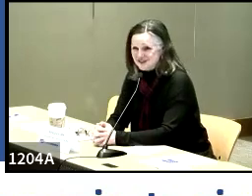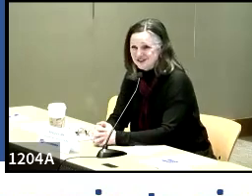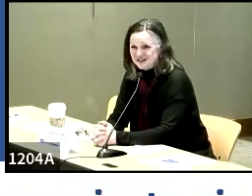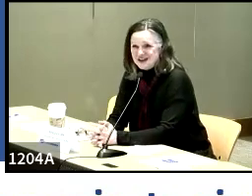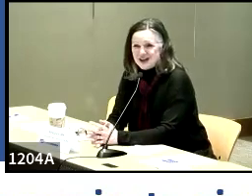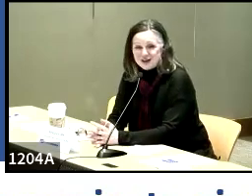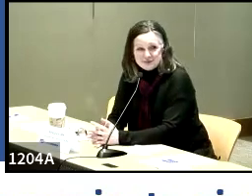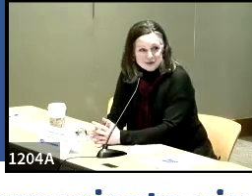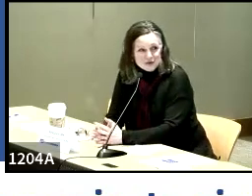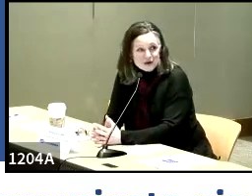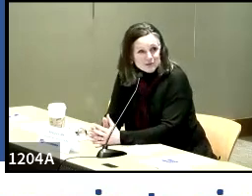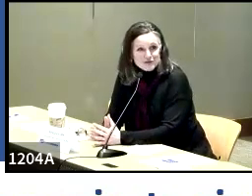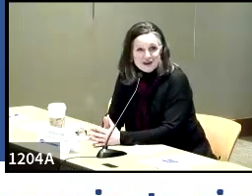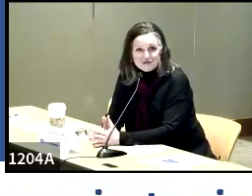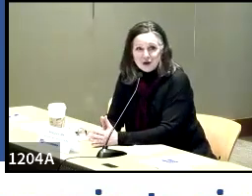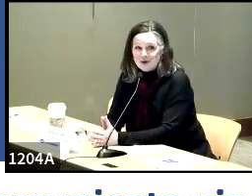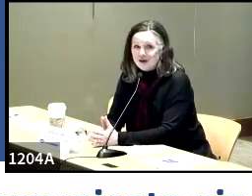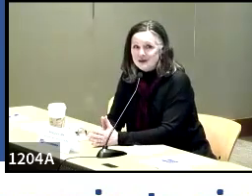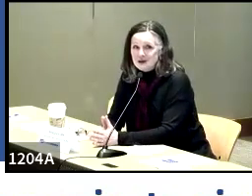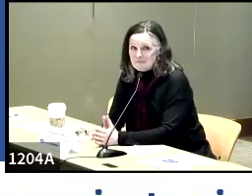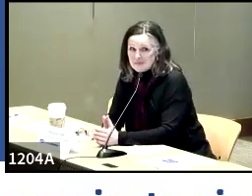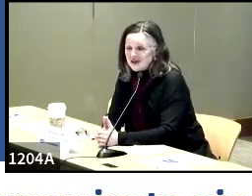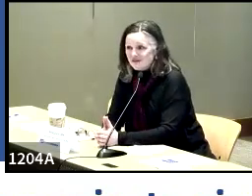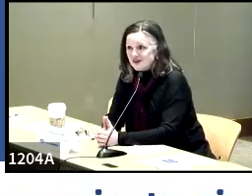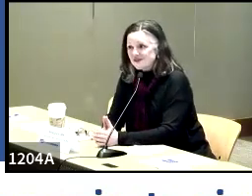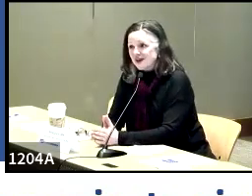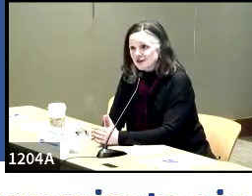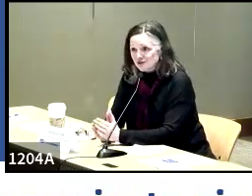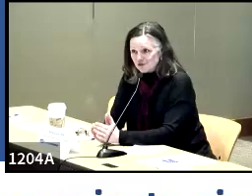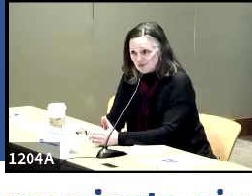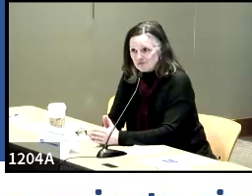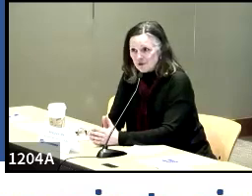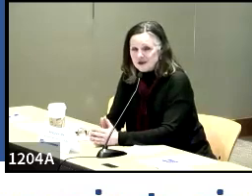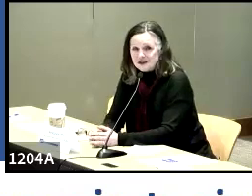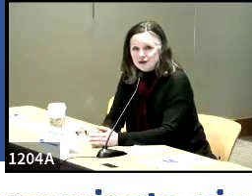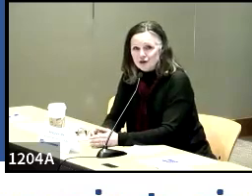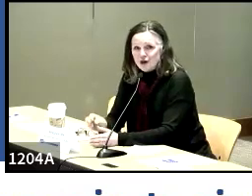to explore and push the envelope on many of these things for many years.